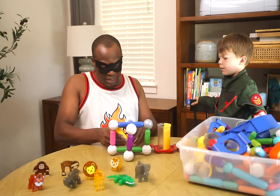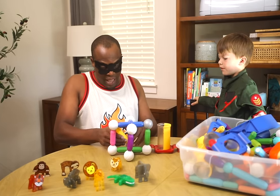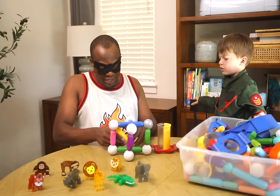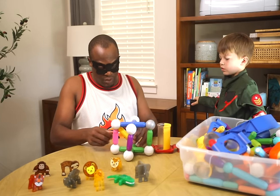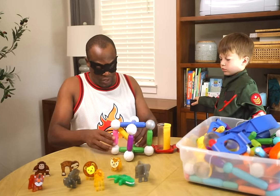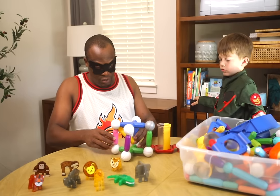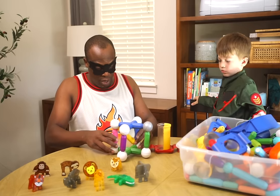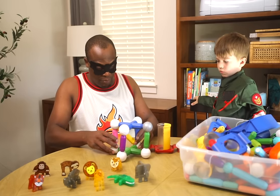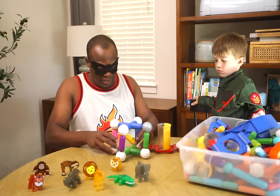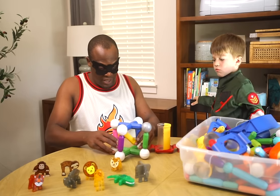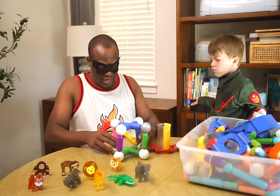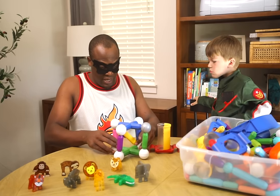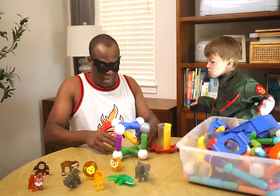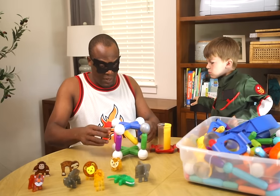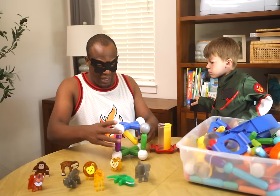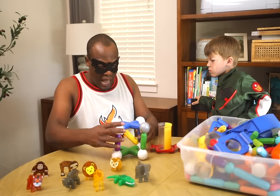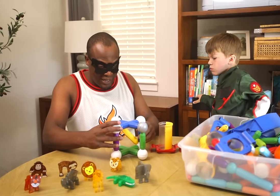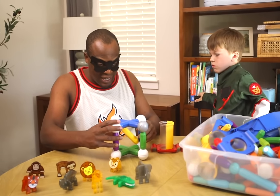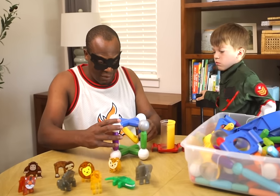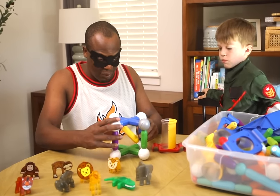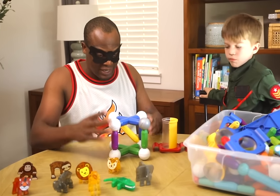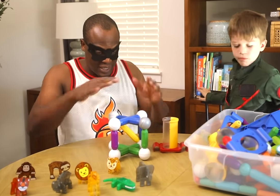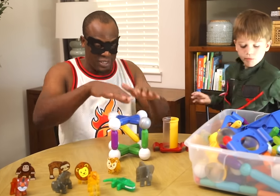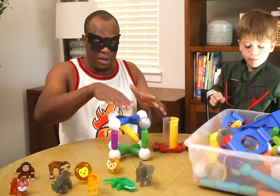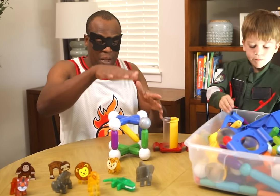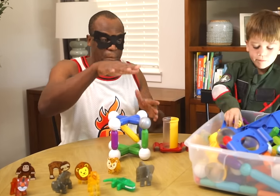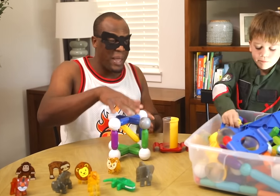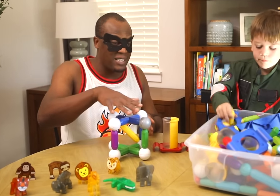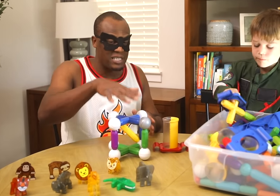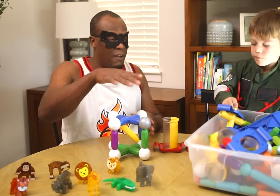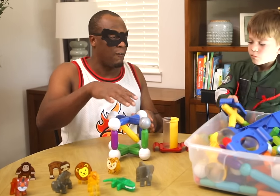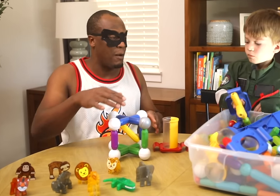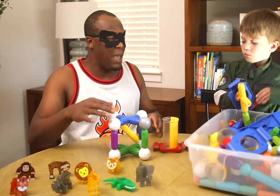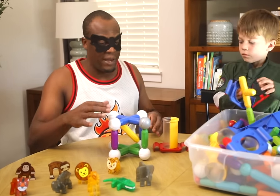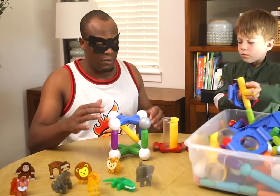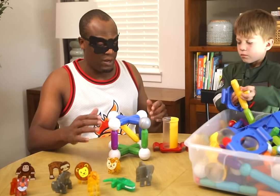That is going to help us keep it locked in place. This is going to be our base for our magnet run.